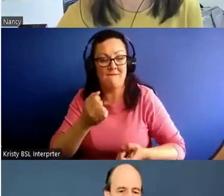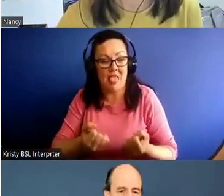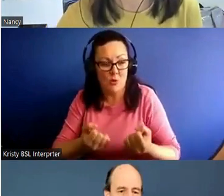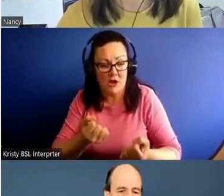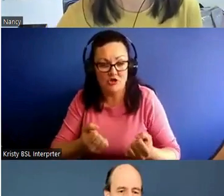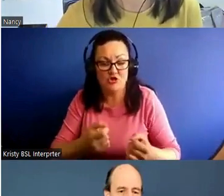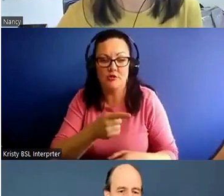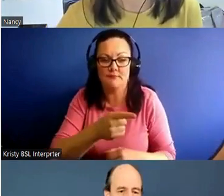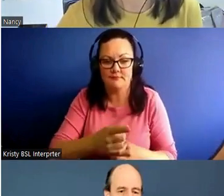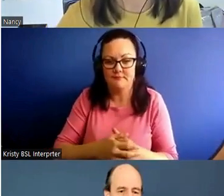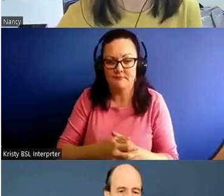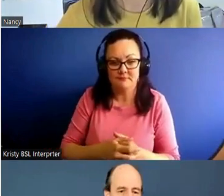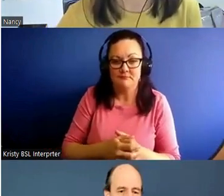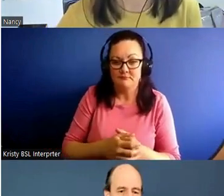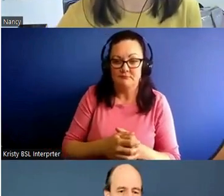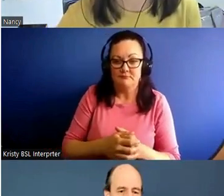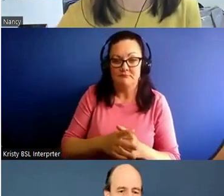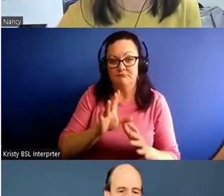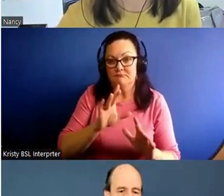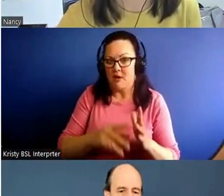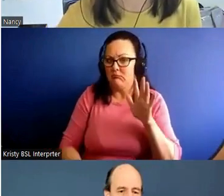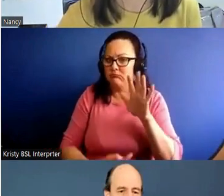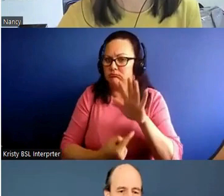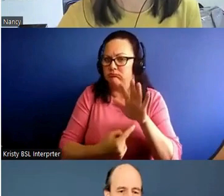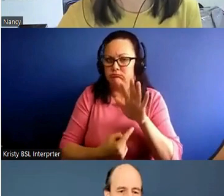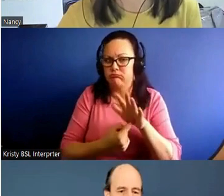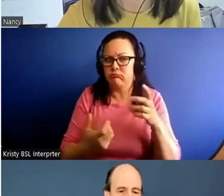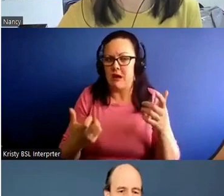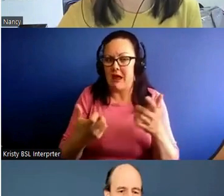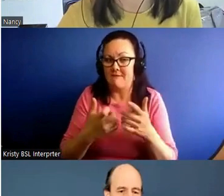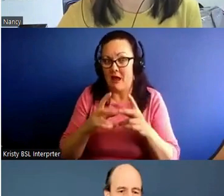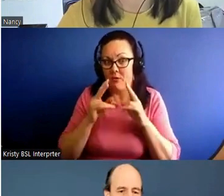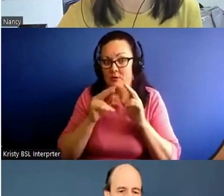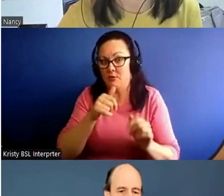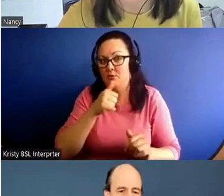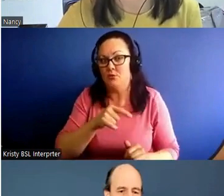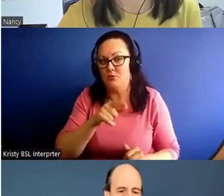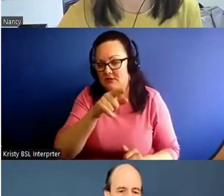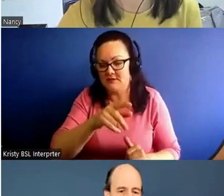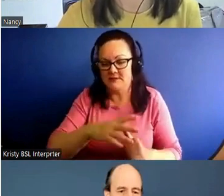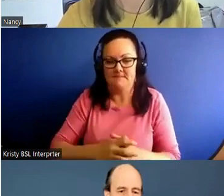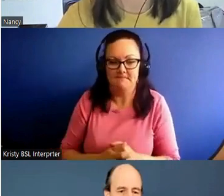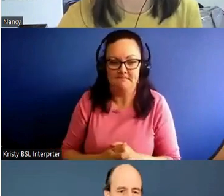have also been integral in how we've been seeing monitoring evaluation. The first of those building